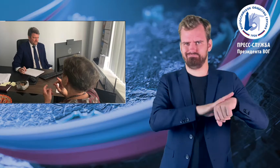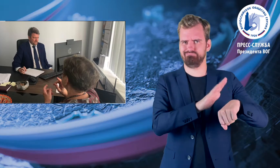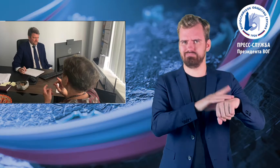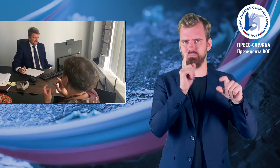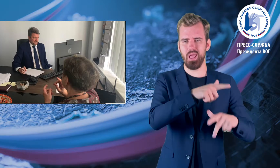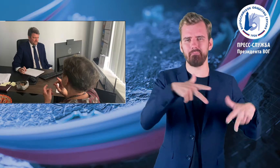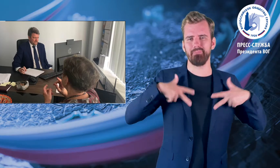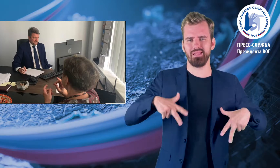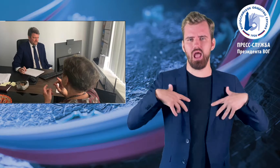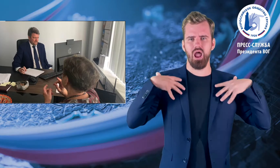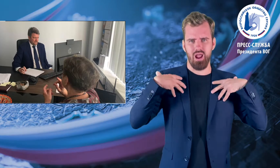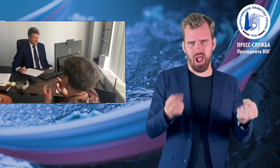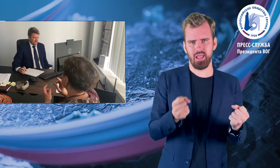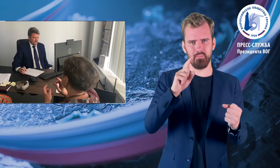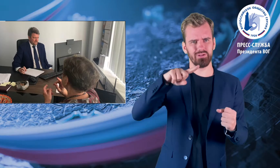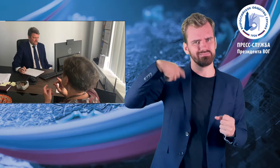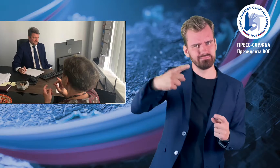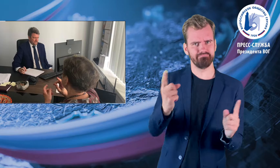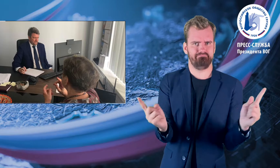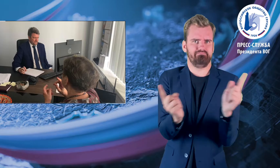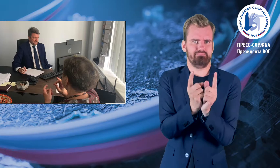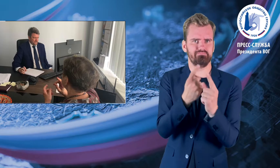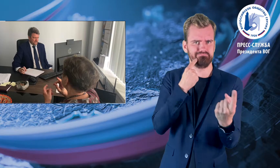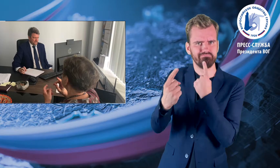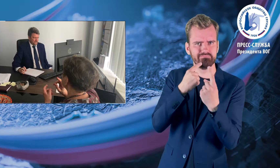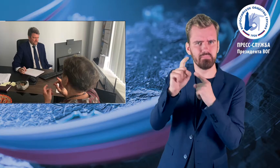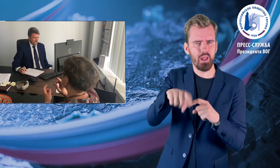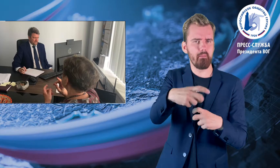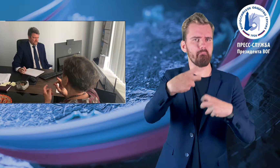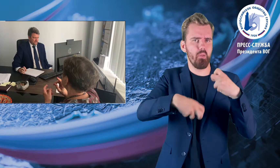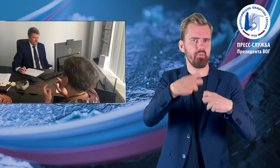an instruction was given by the President of the Russian Federation